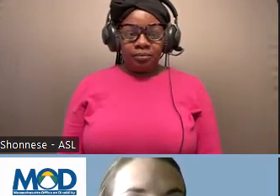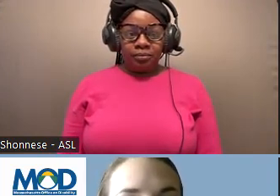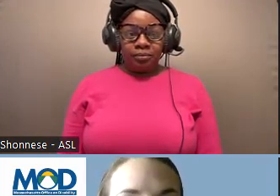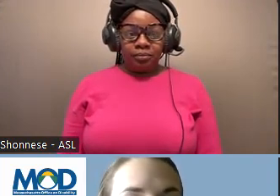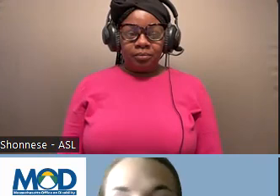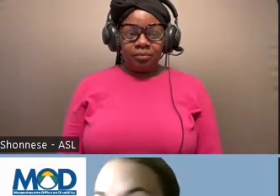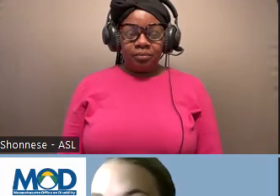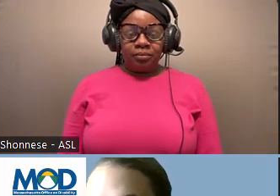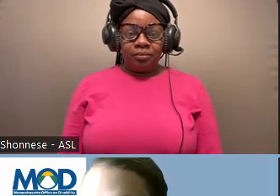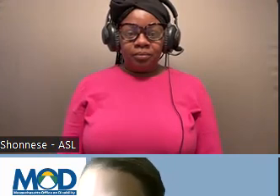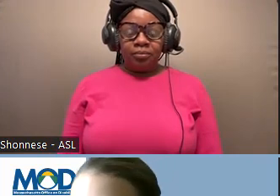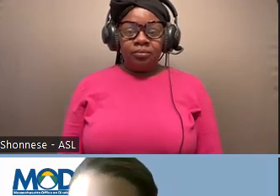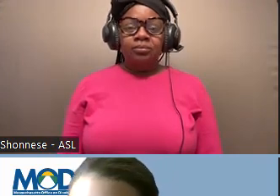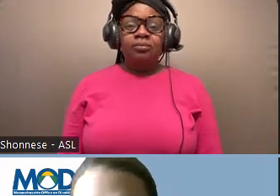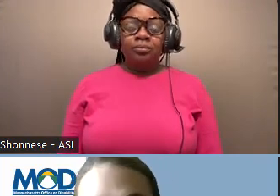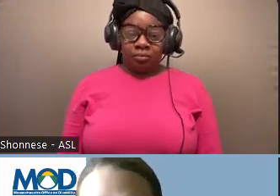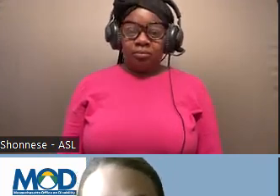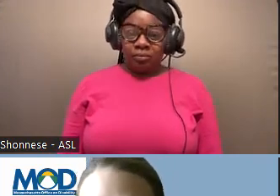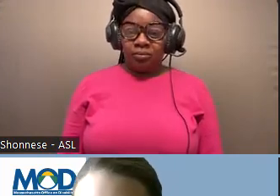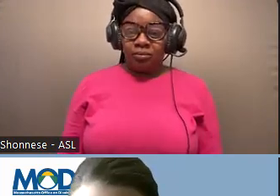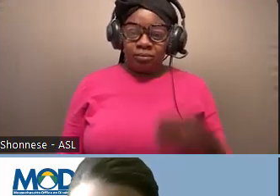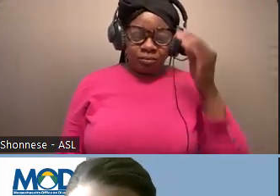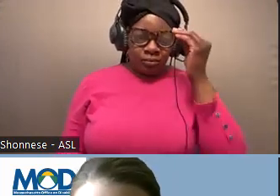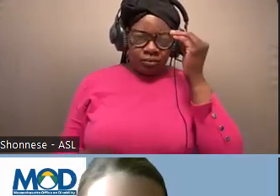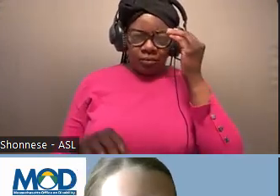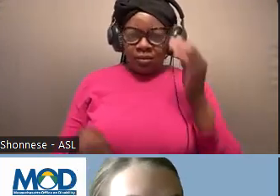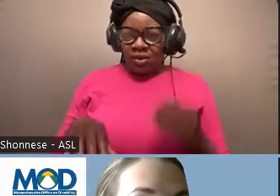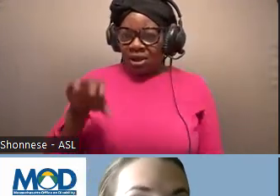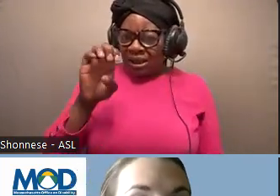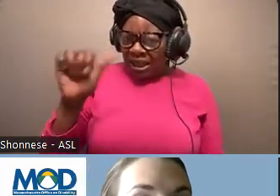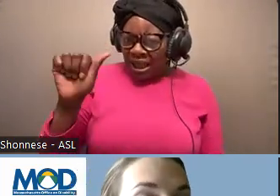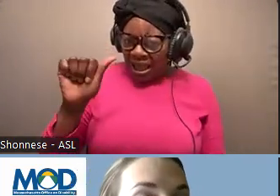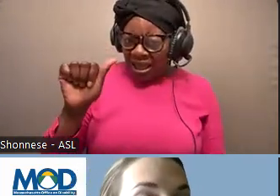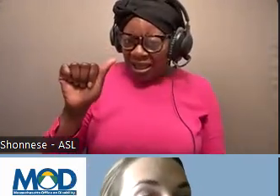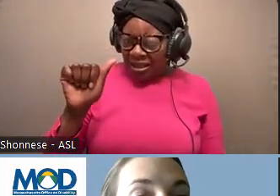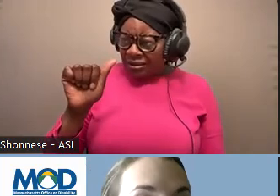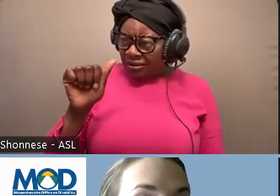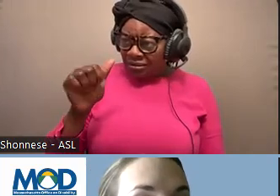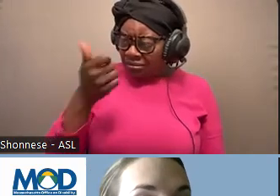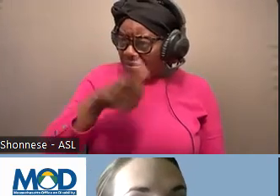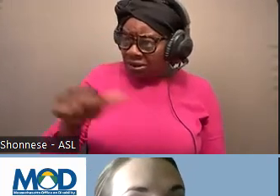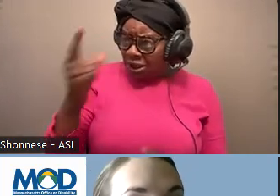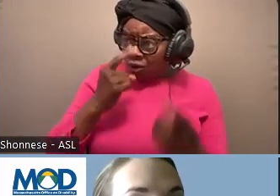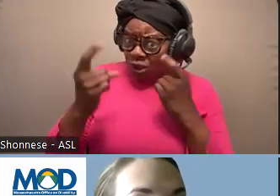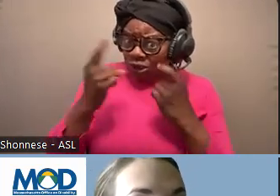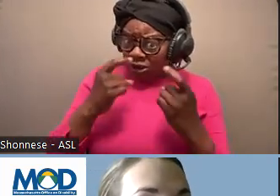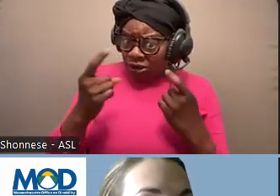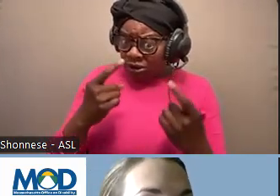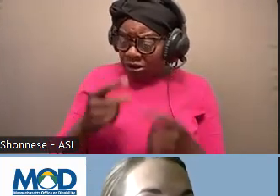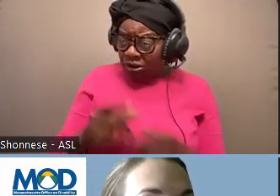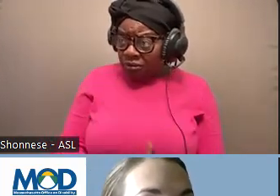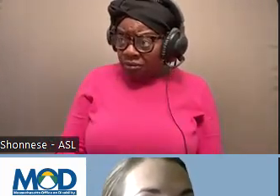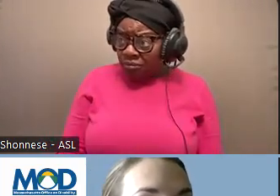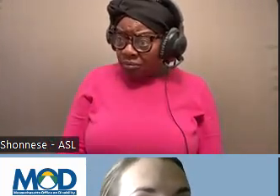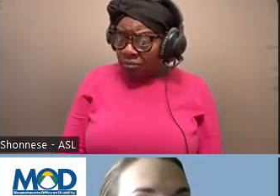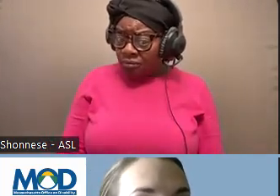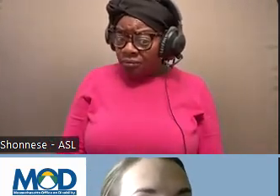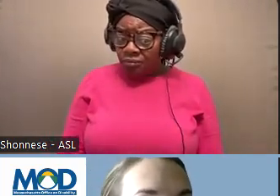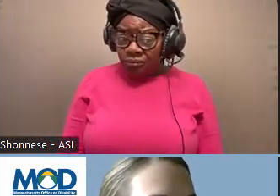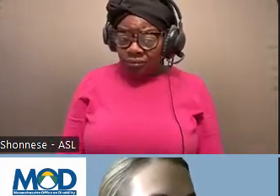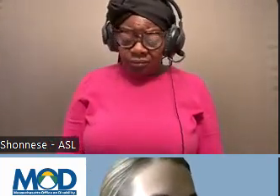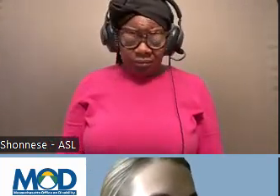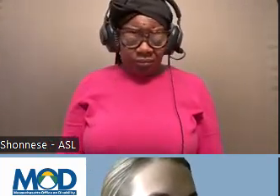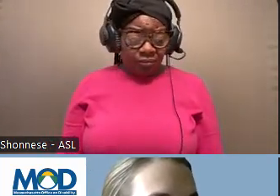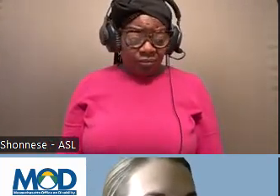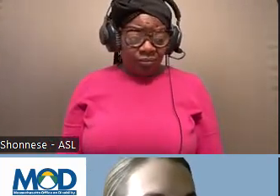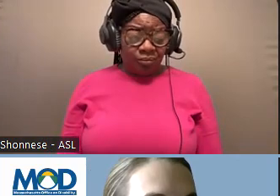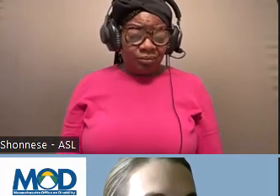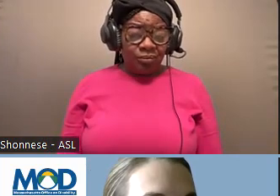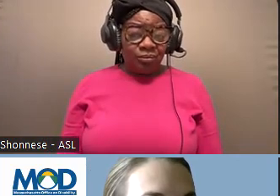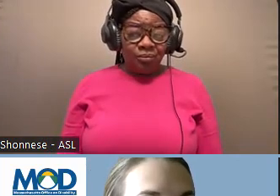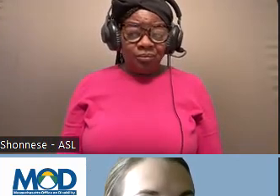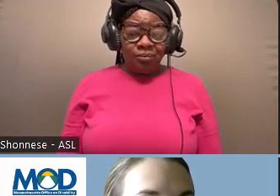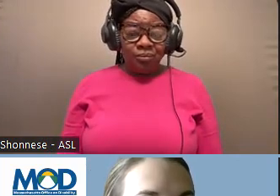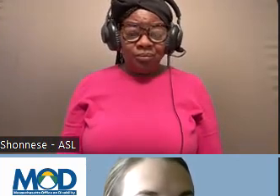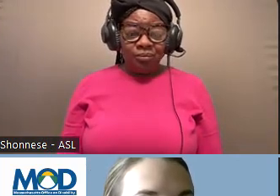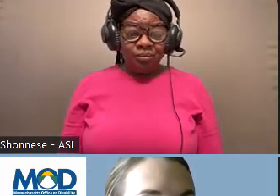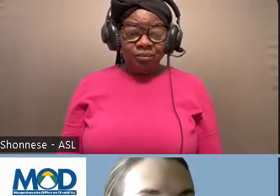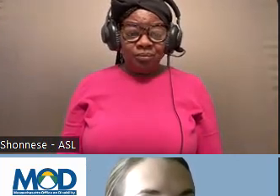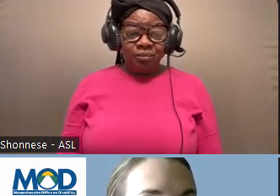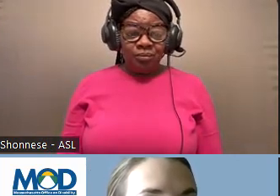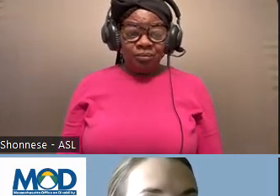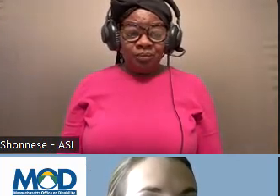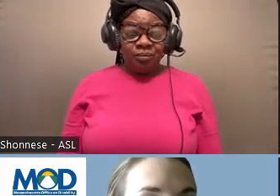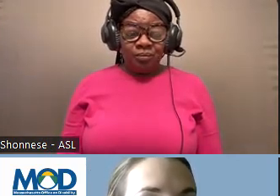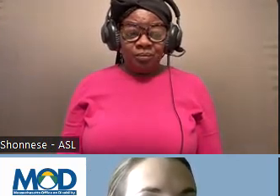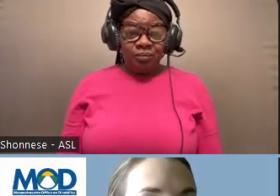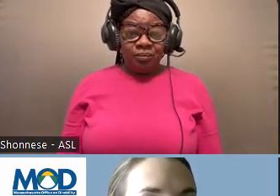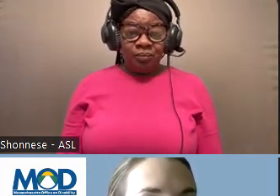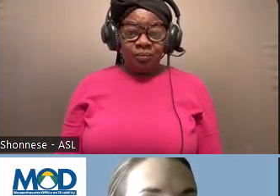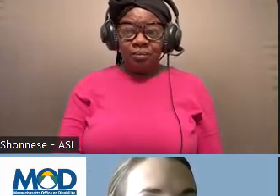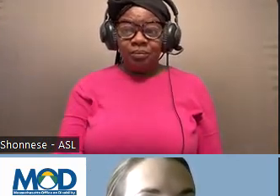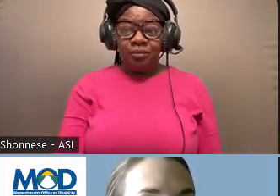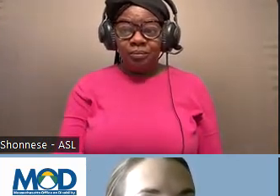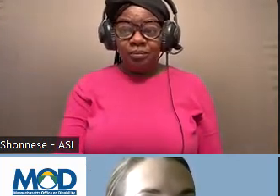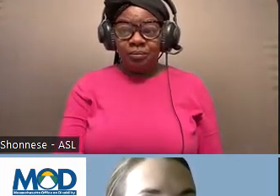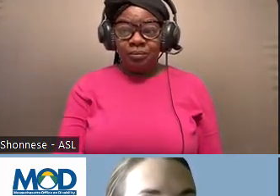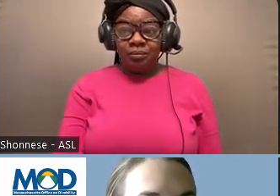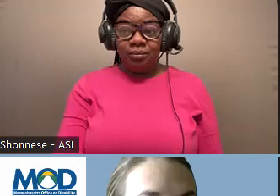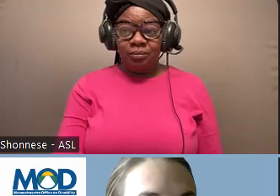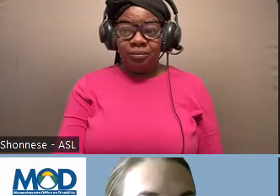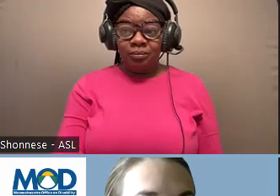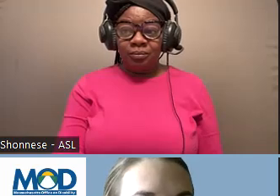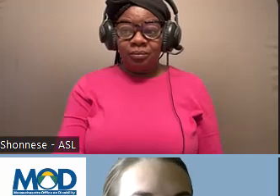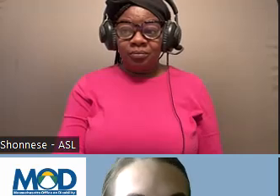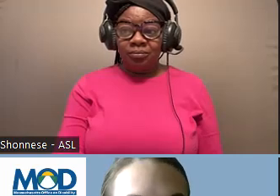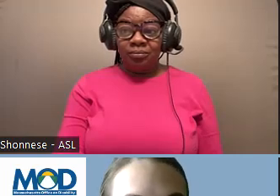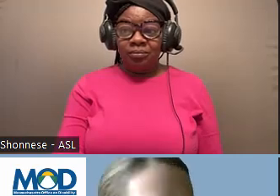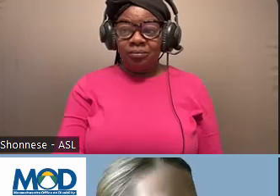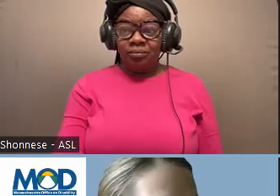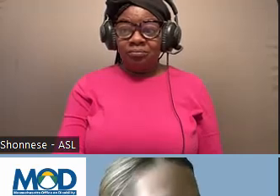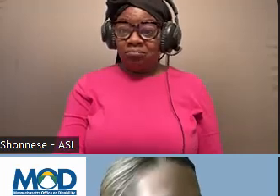EEA specifically asked for this one, so if EEA has any, I'm all ears? All right. No hands.